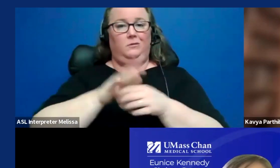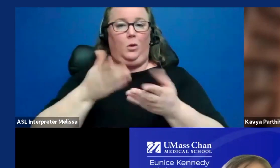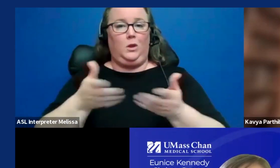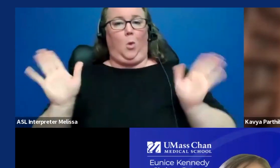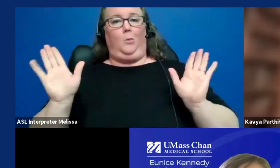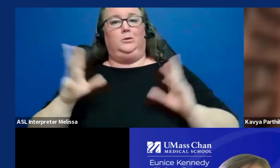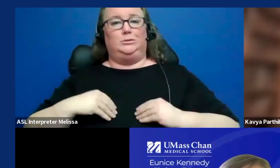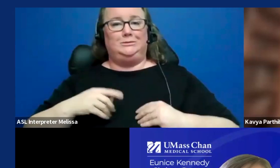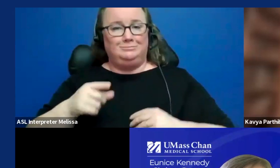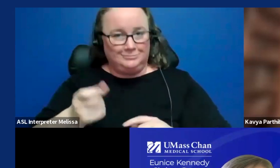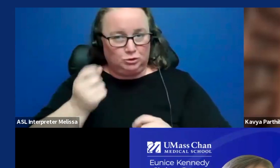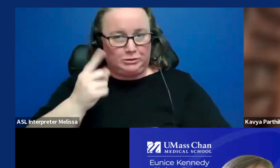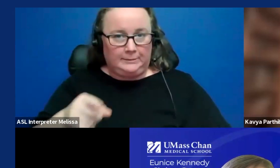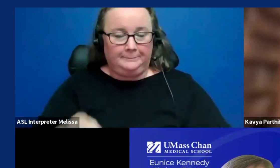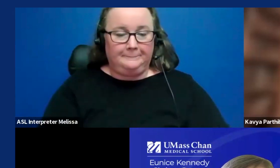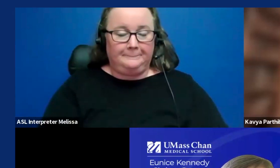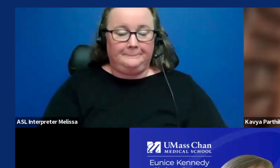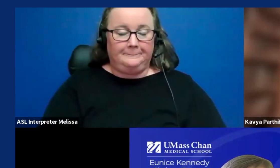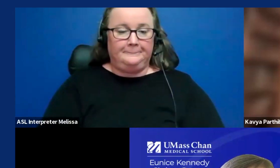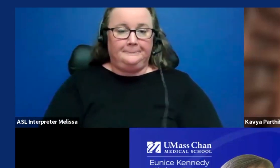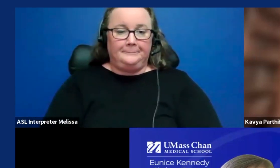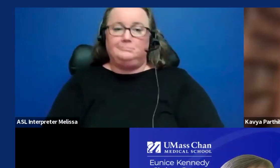That's a great question.